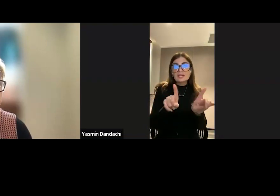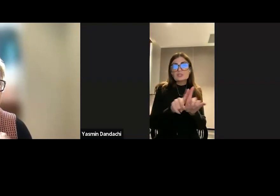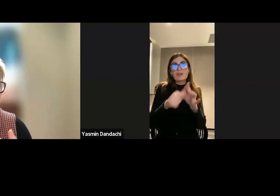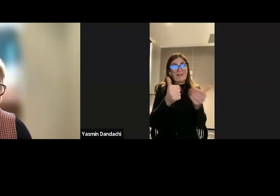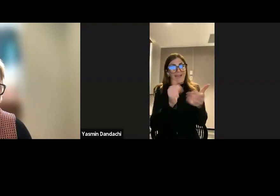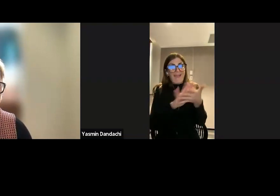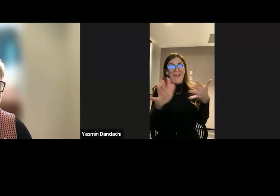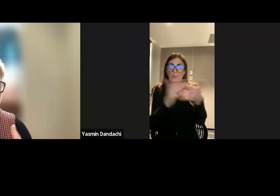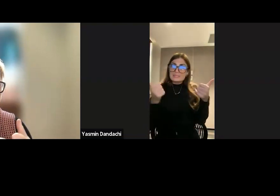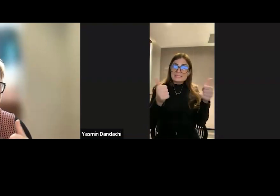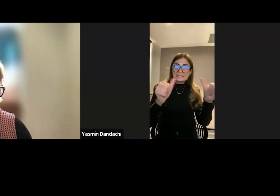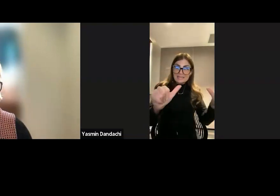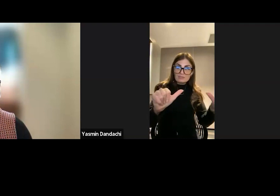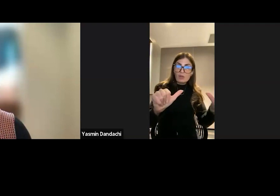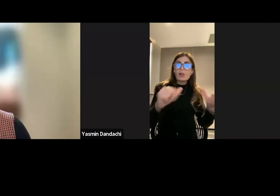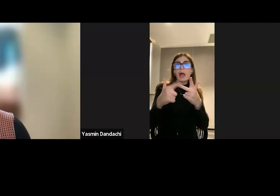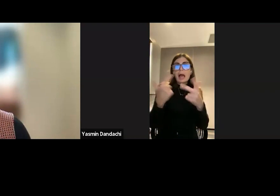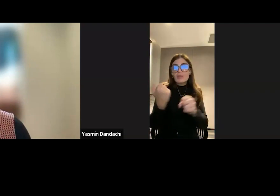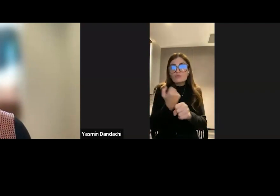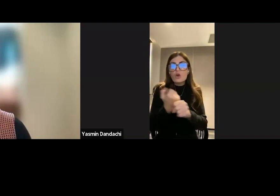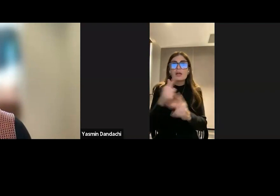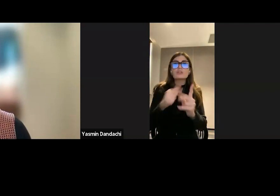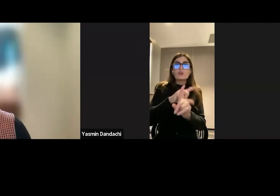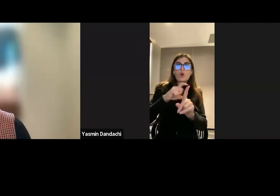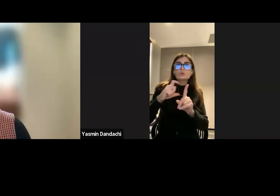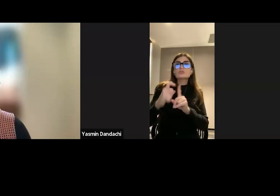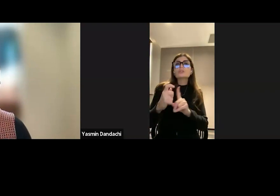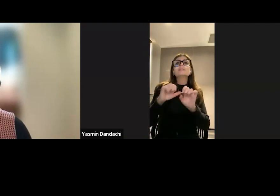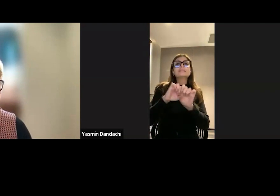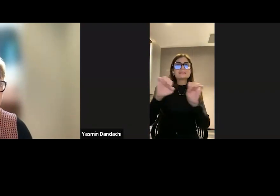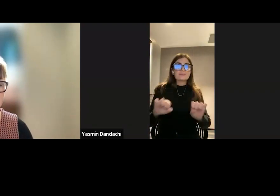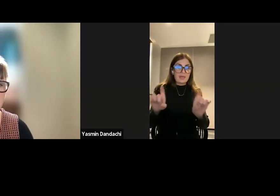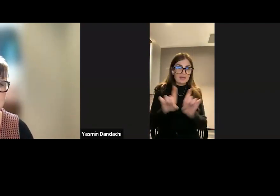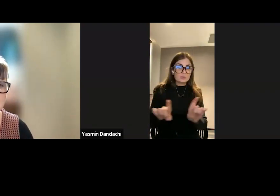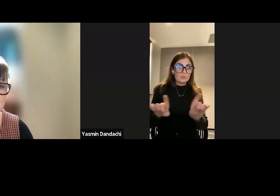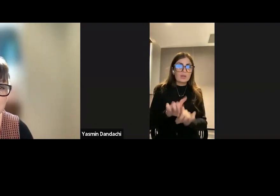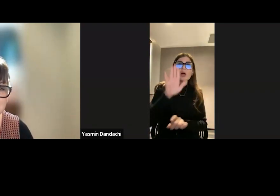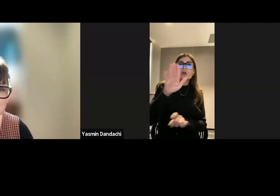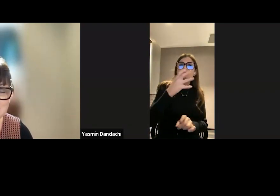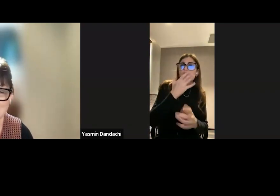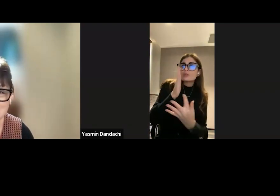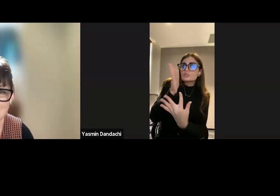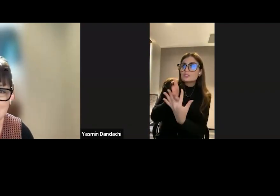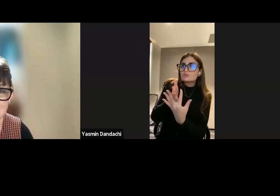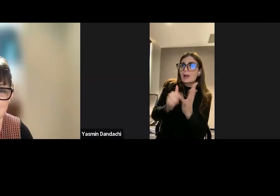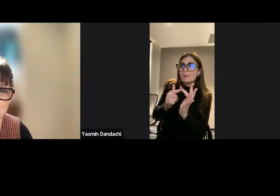are the products of culturally based systems. Cecilia, sorry to interrupt. It's Lena.